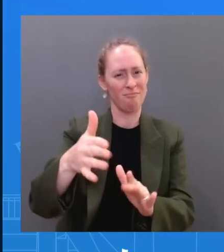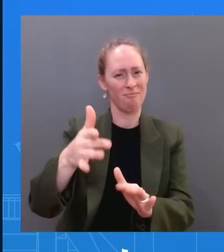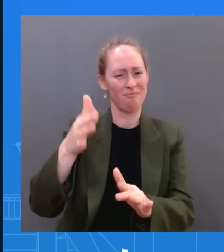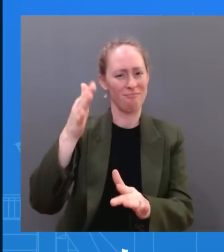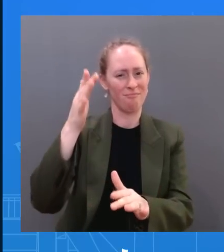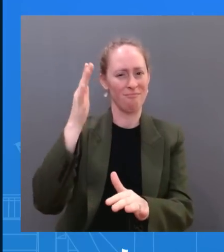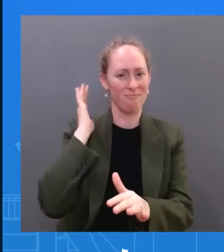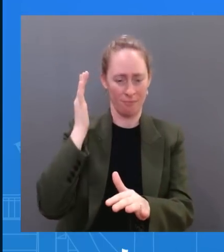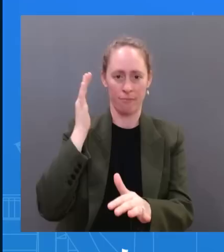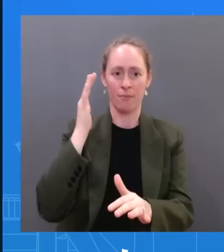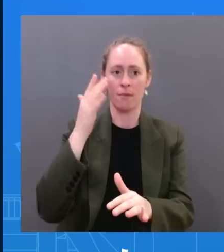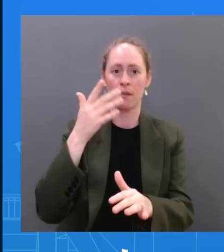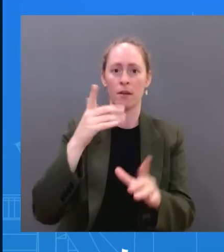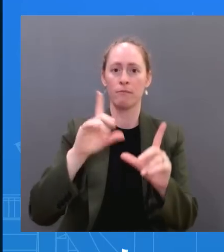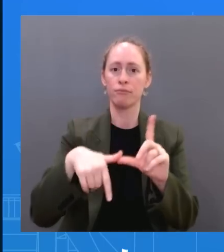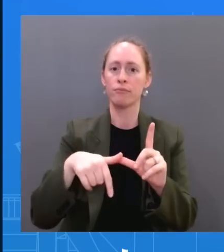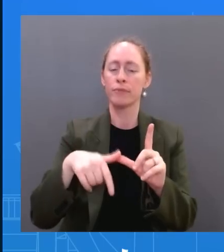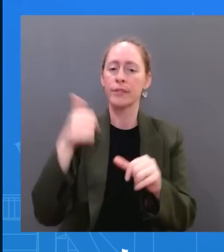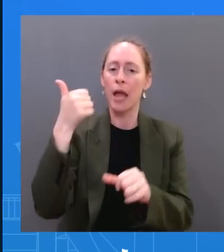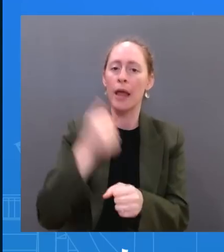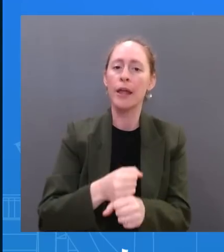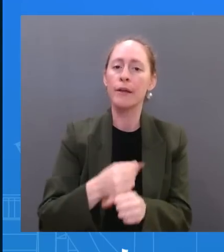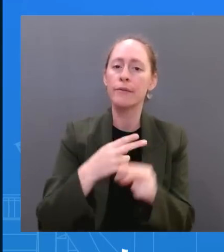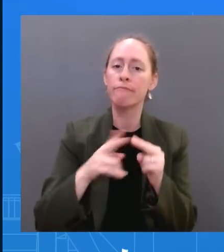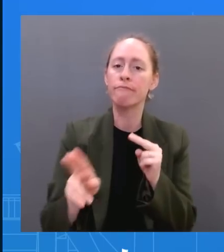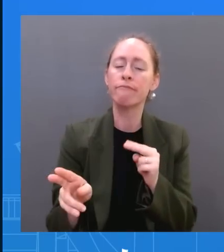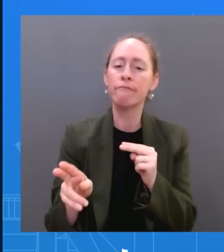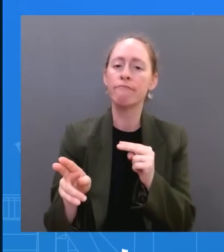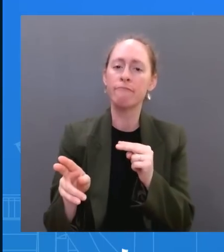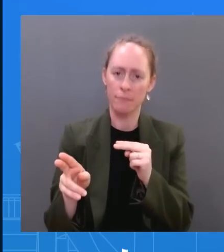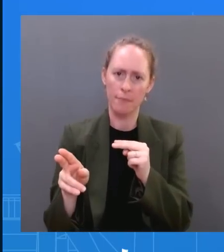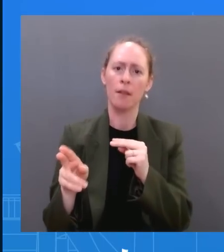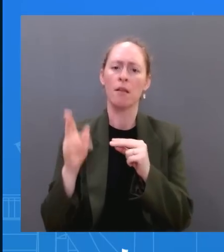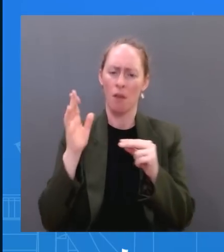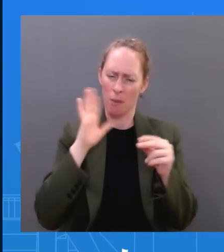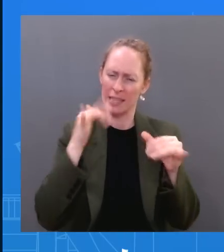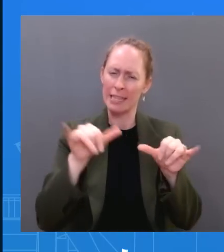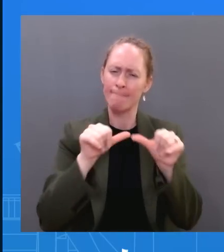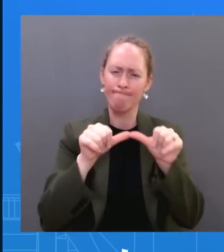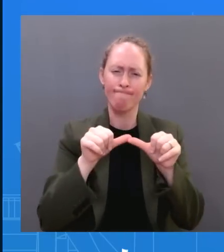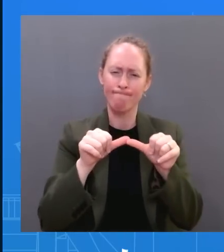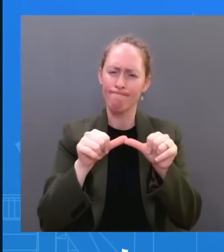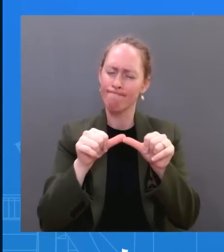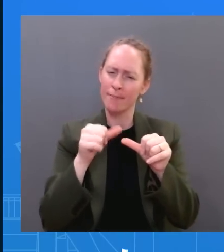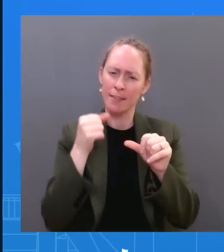to continue to fight for -- high-capacity magazines. But we do believe and the President does believe